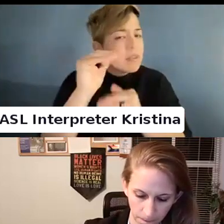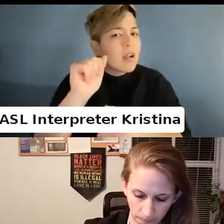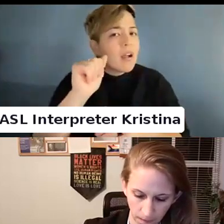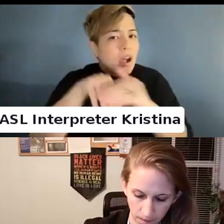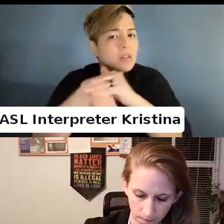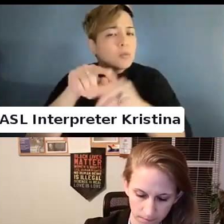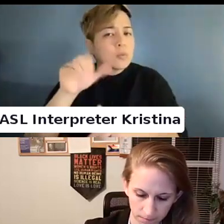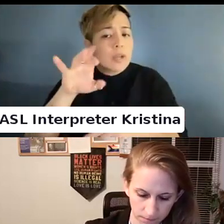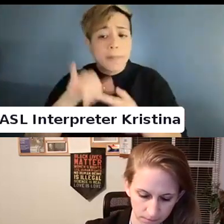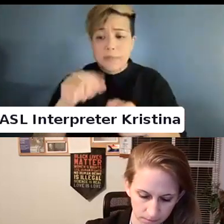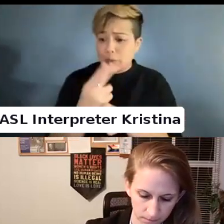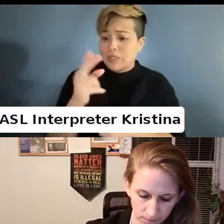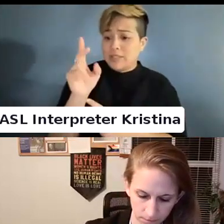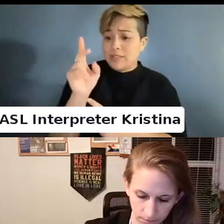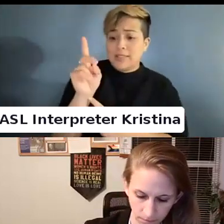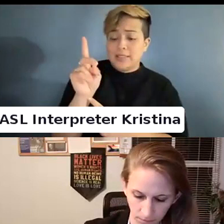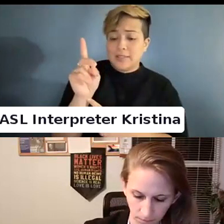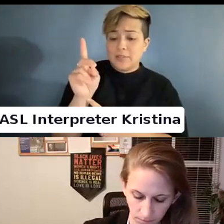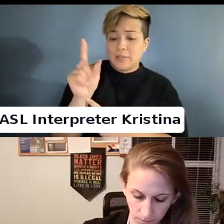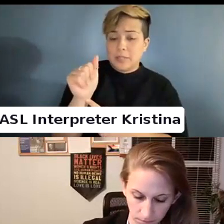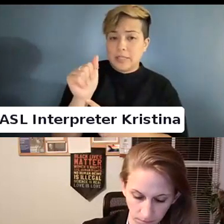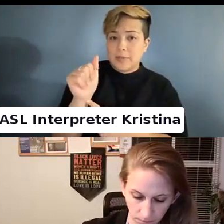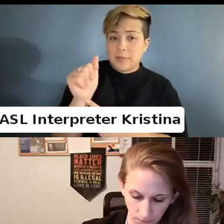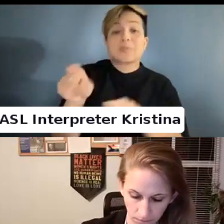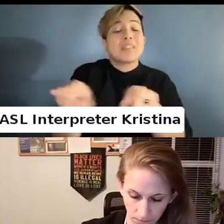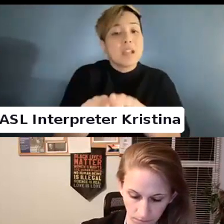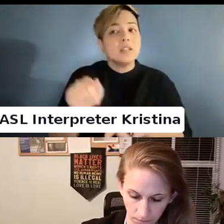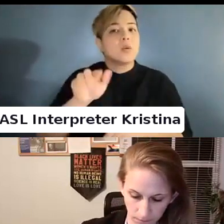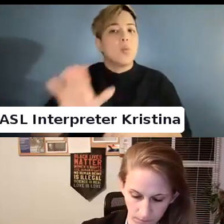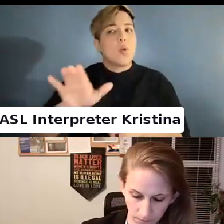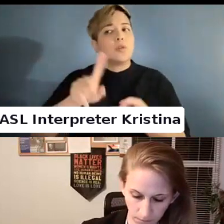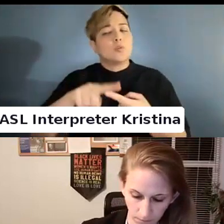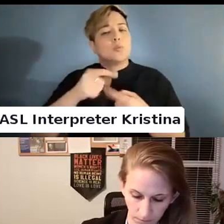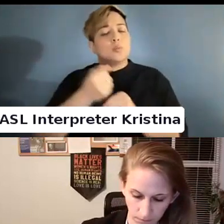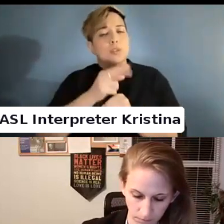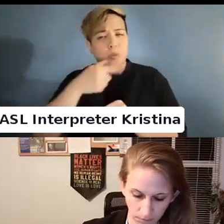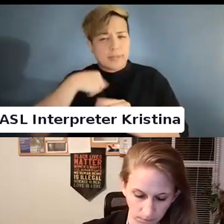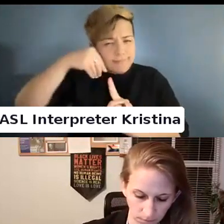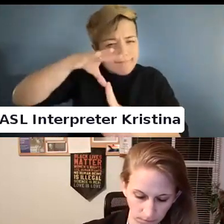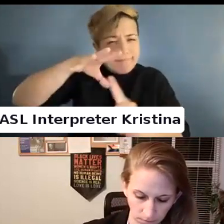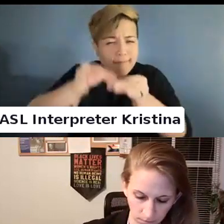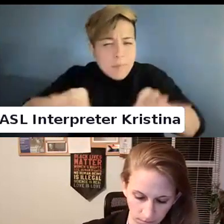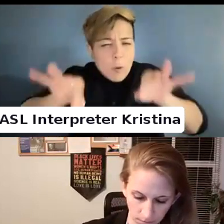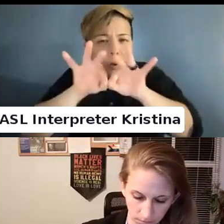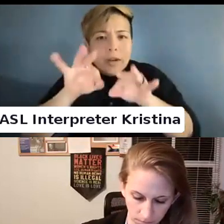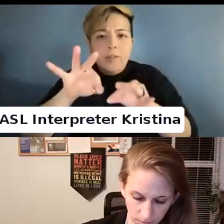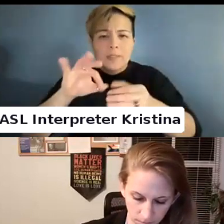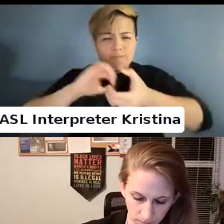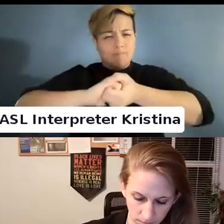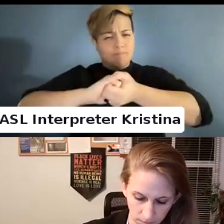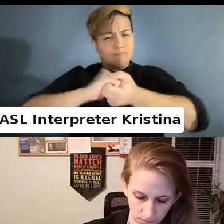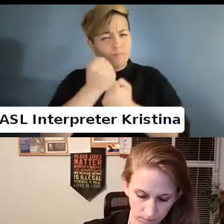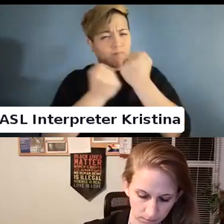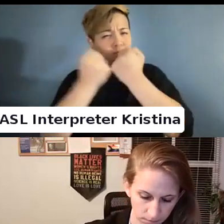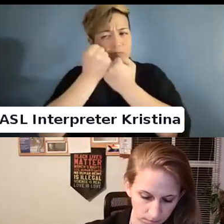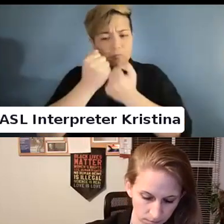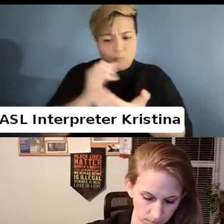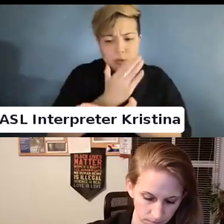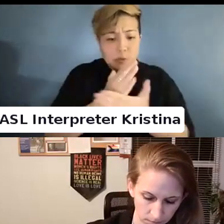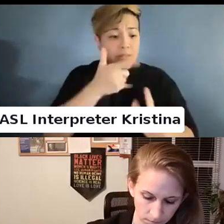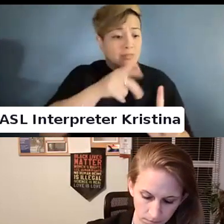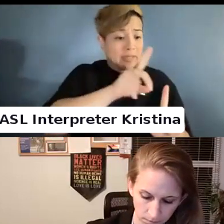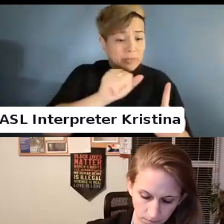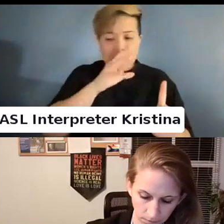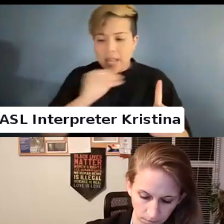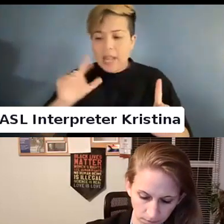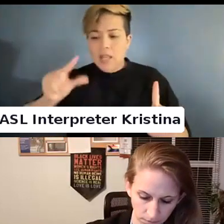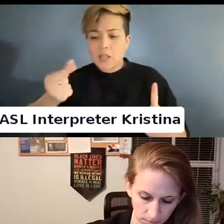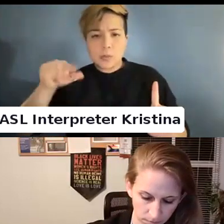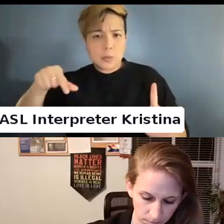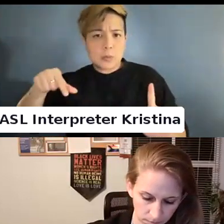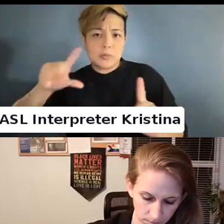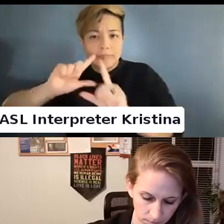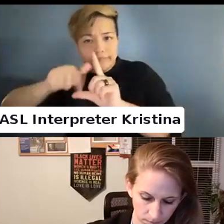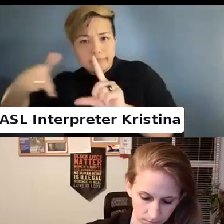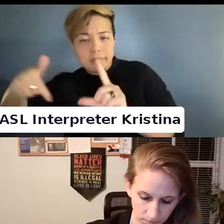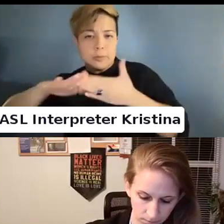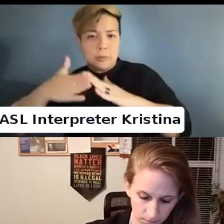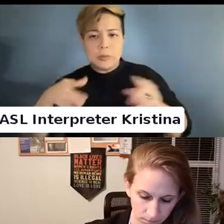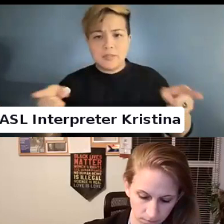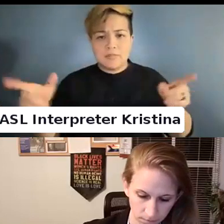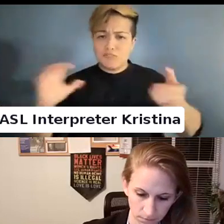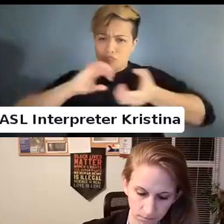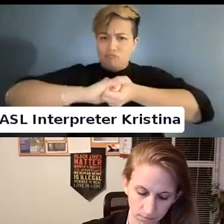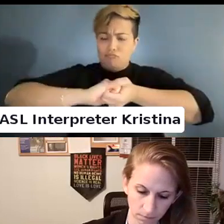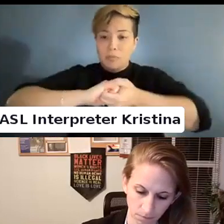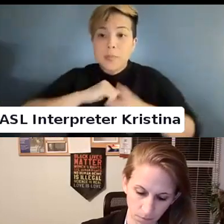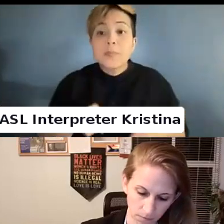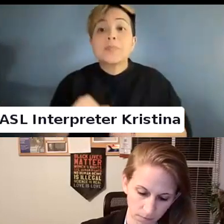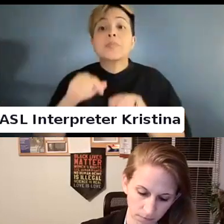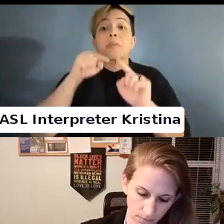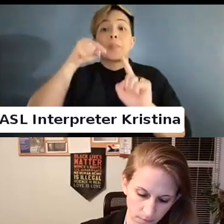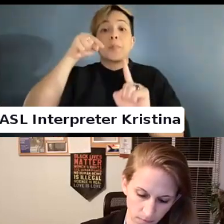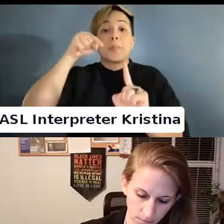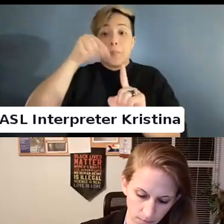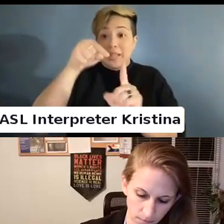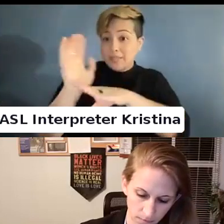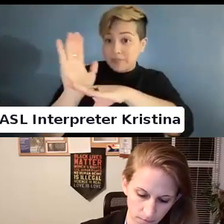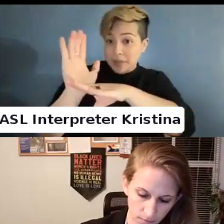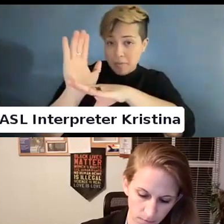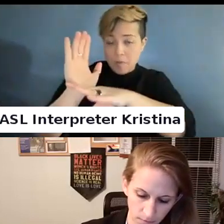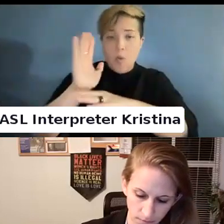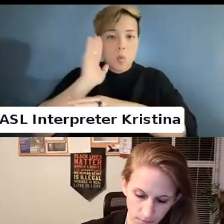Using disability as a way to highlight the importance of solidarity between the